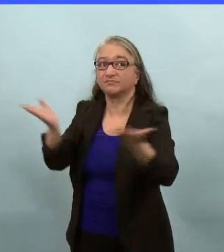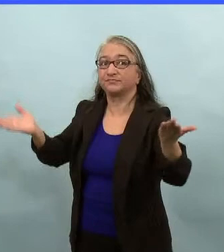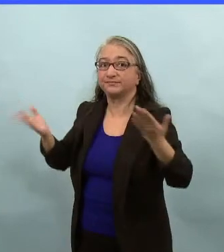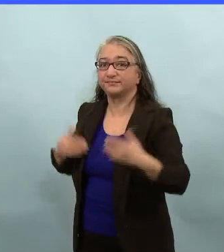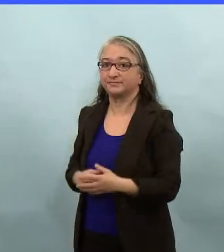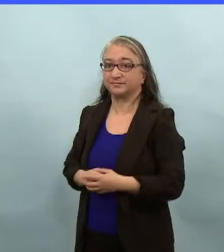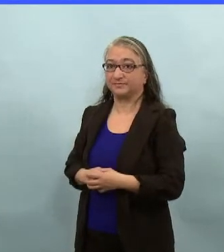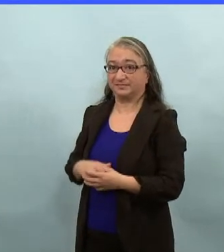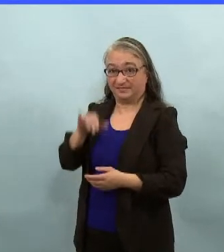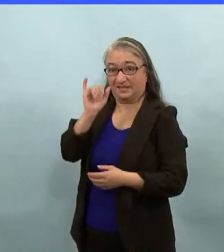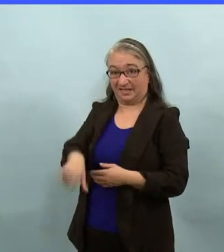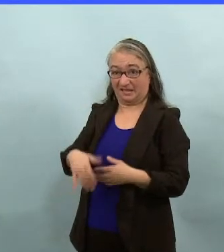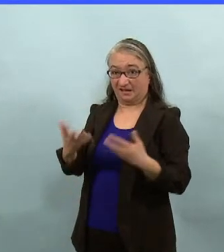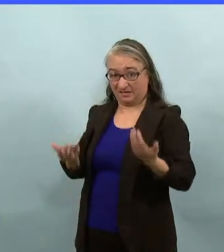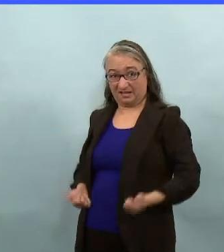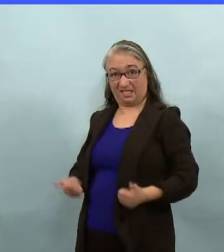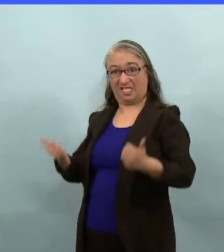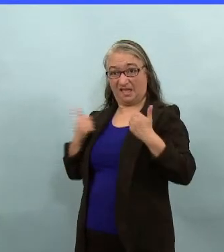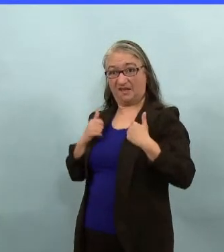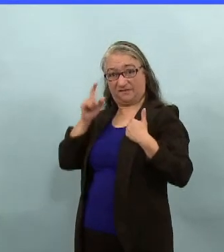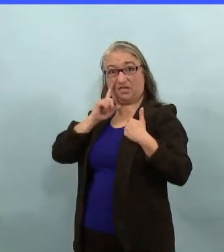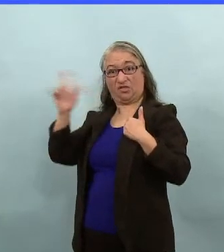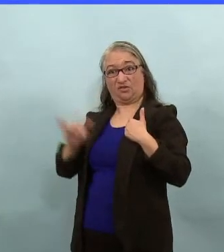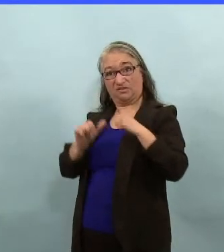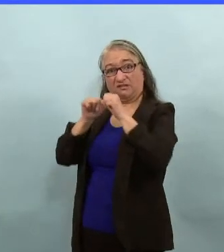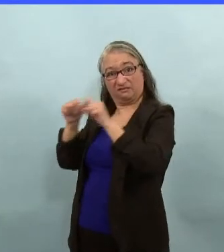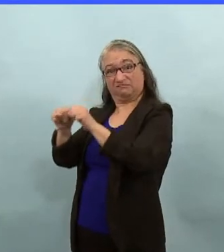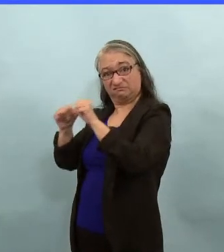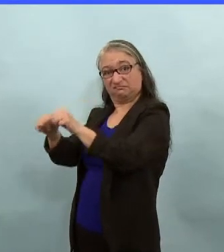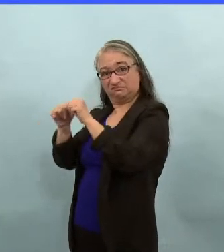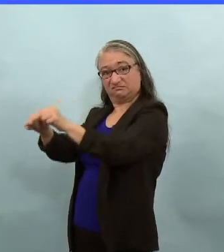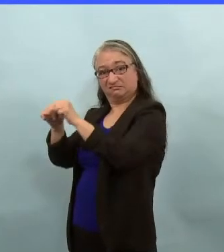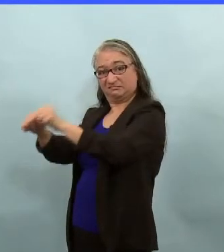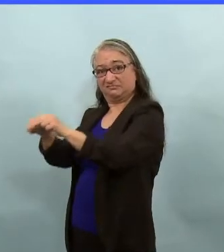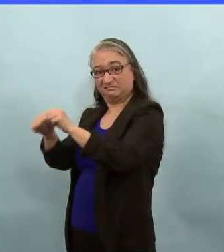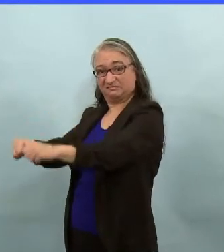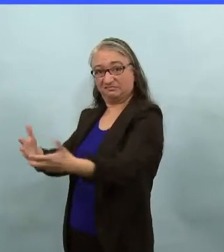moving forward about the services that they can receive from government going forward because of